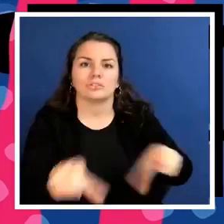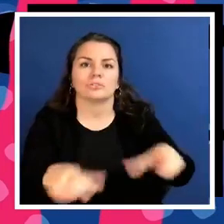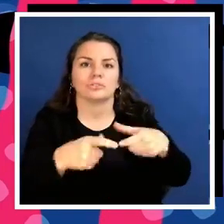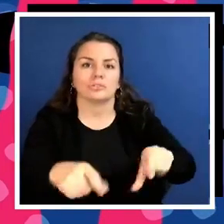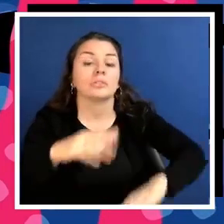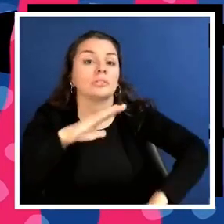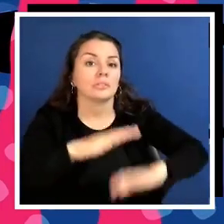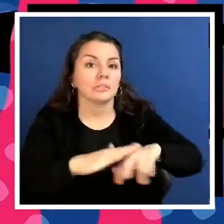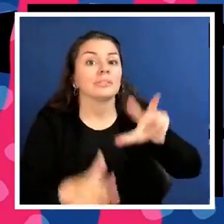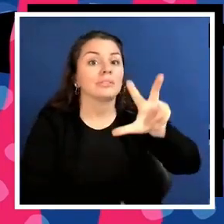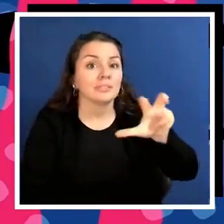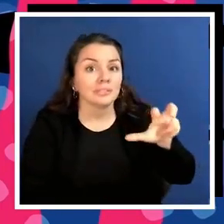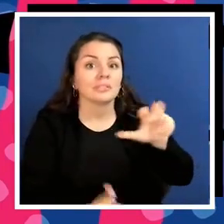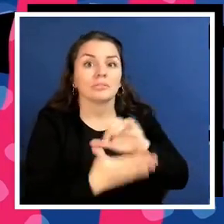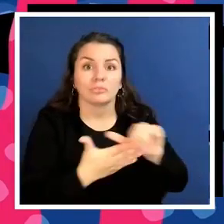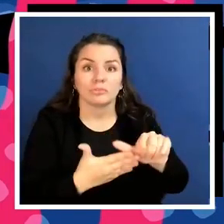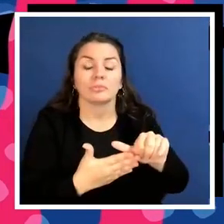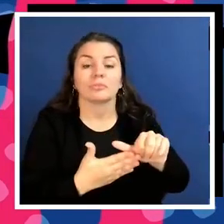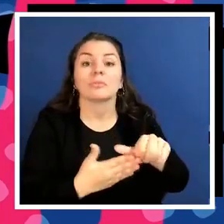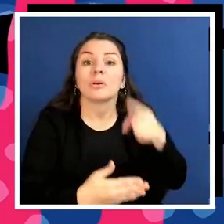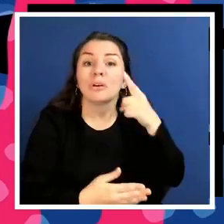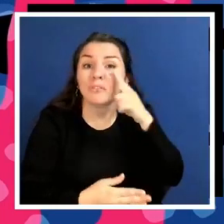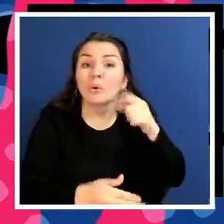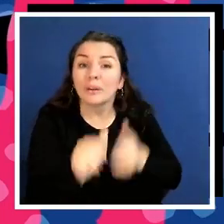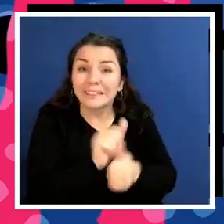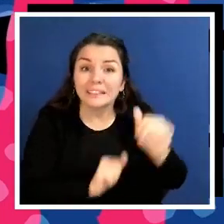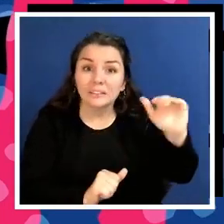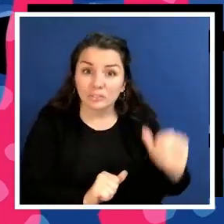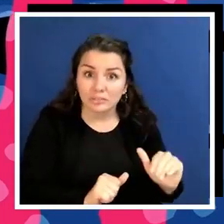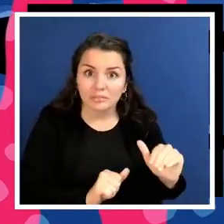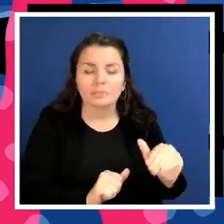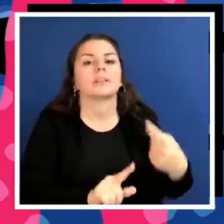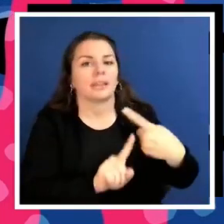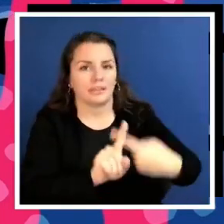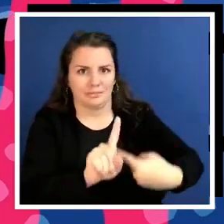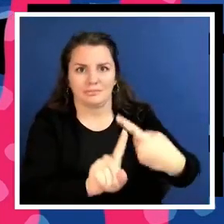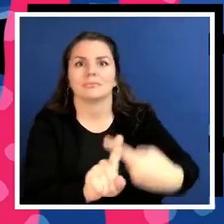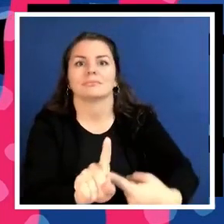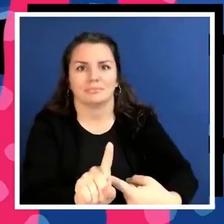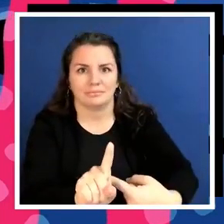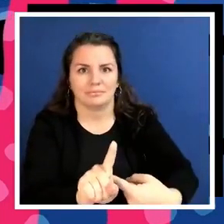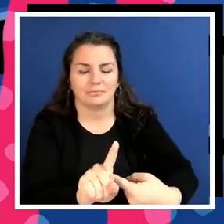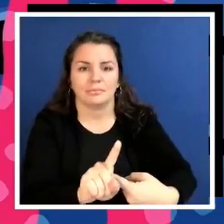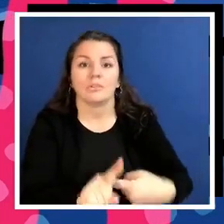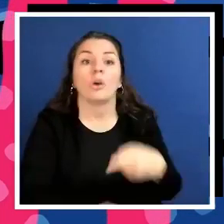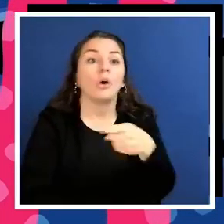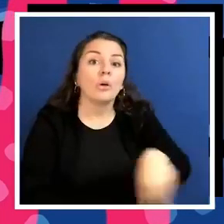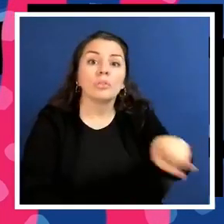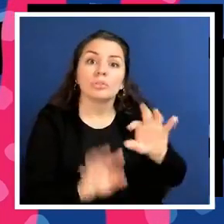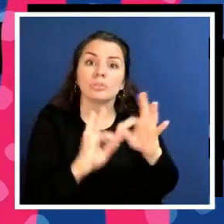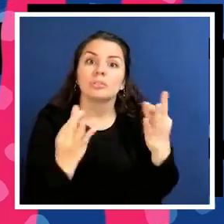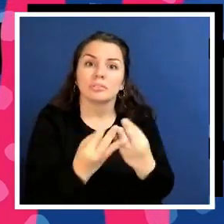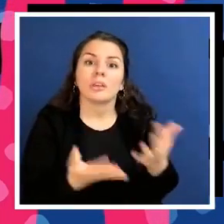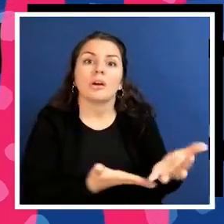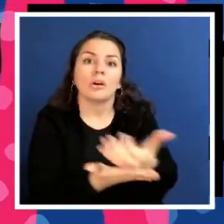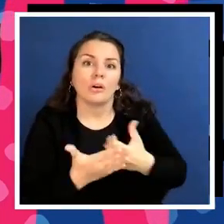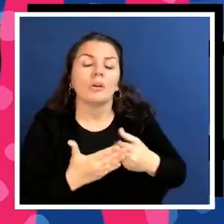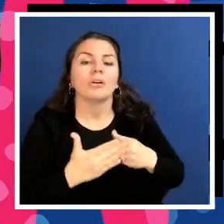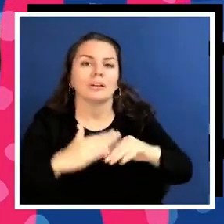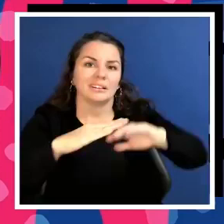STARTING NOW, MORE THAN 30 MILLION AMERICAN FAMILIES WILL